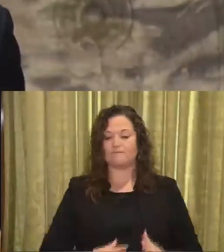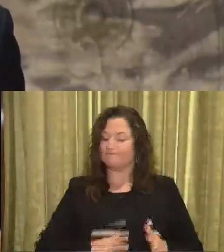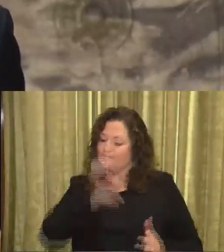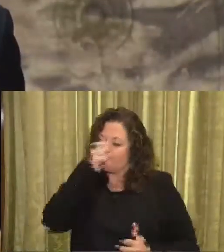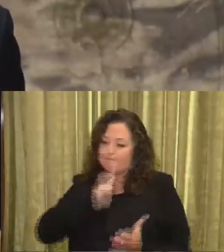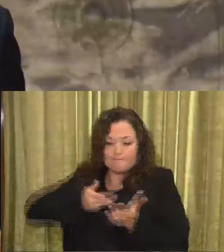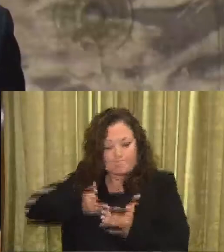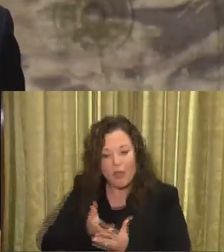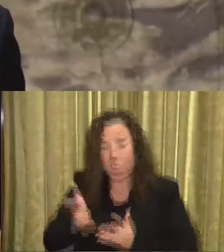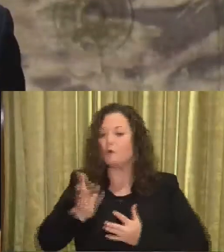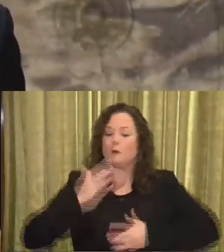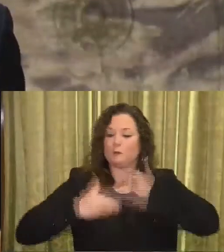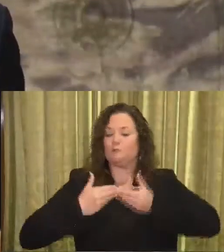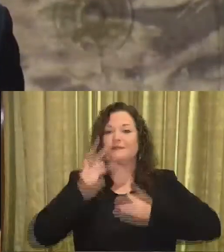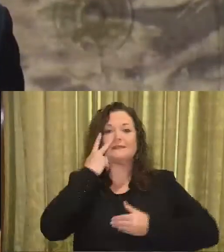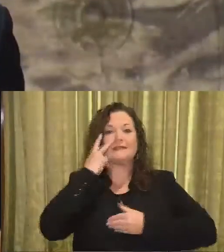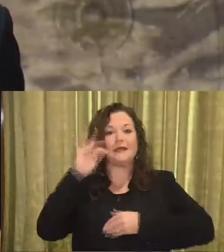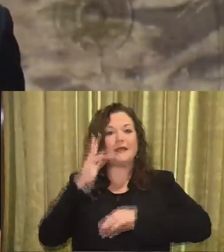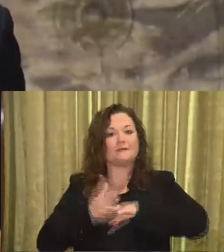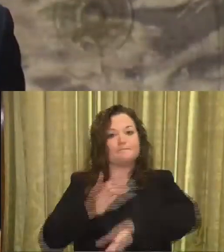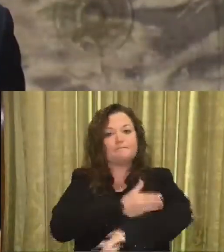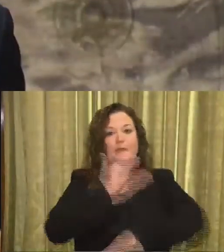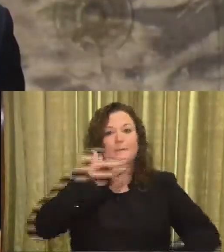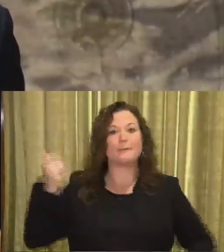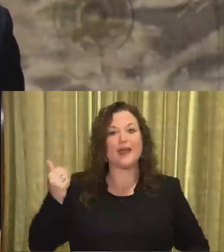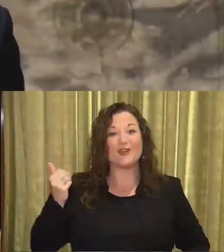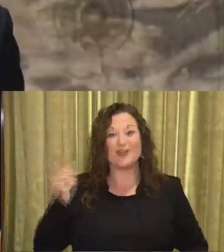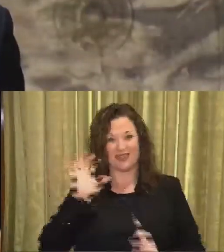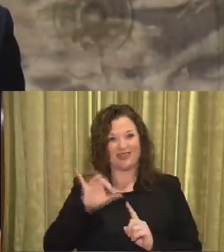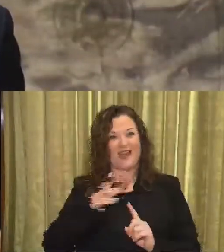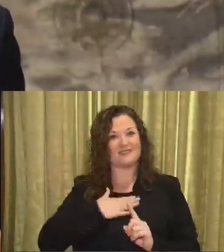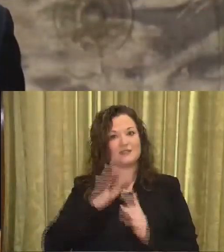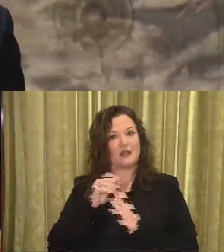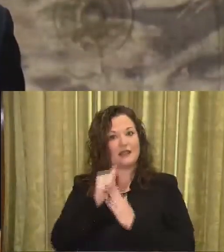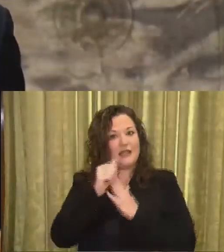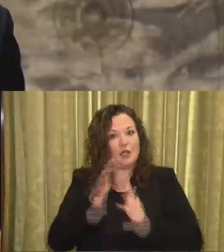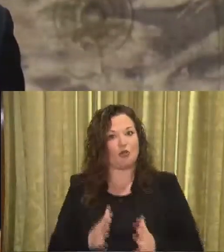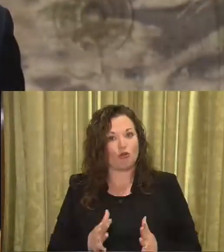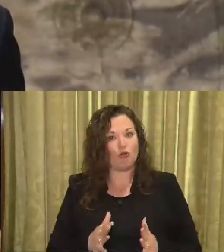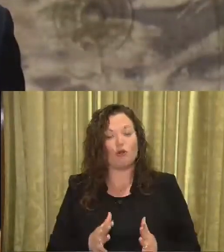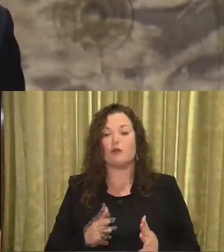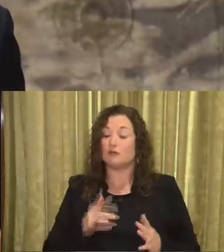Let's see if we can do a little bit better and so we talk about individual responsibility